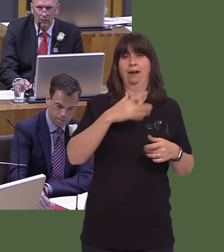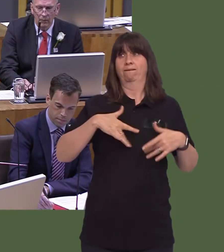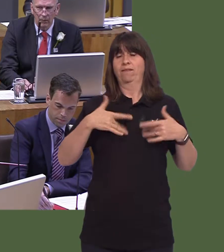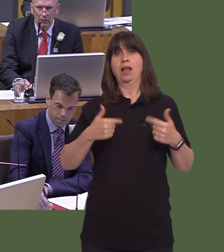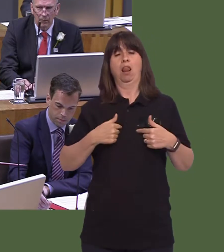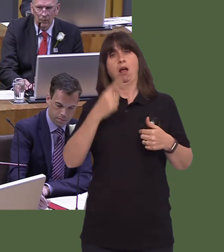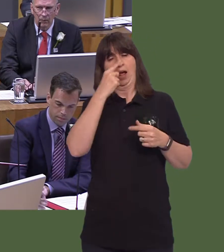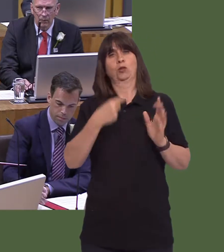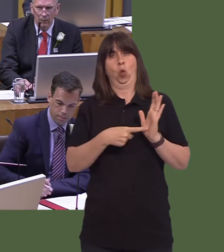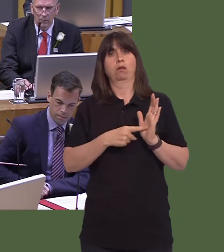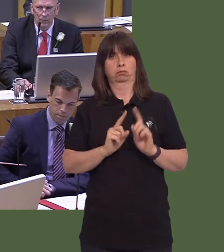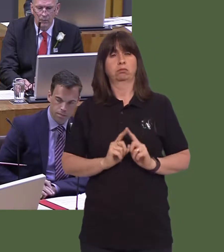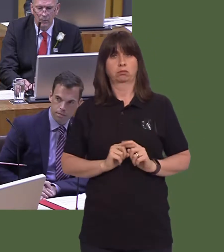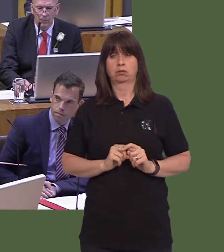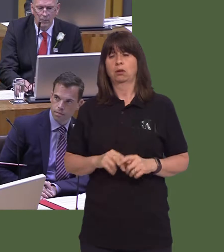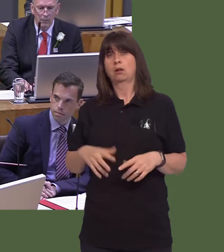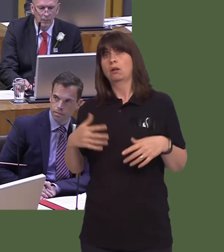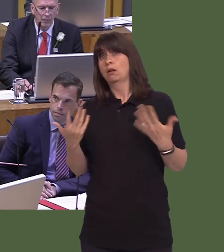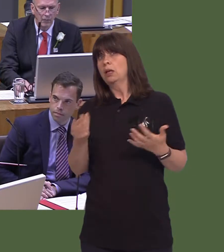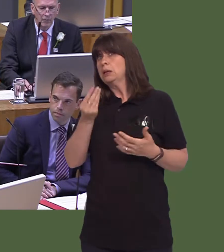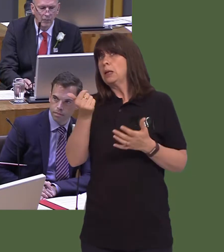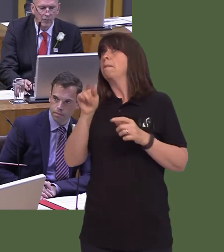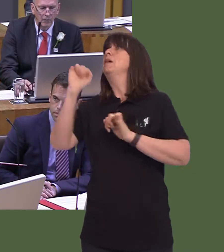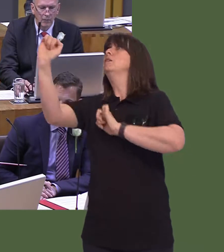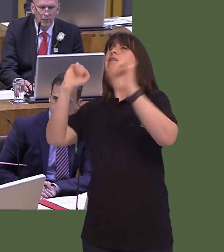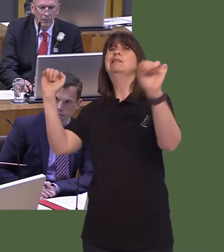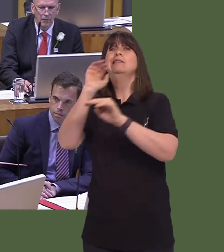There are, of course, examples of metro services elsewhere, such as in Greater Manchester,